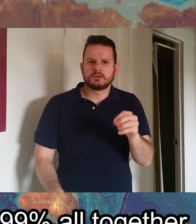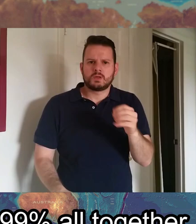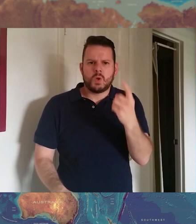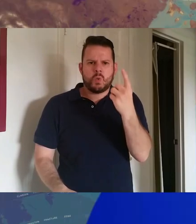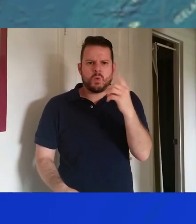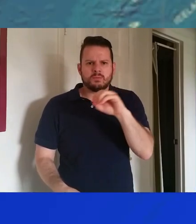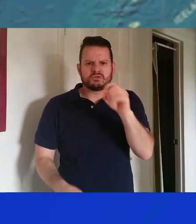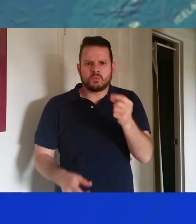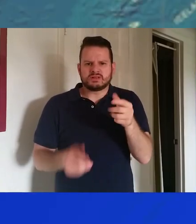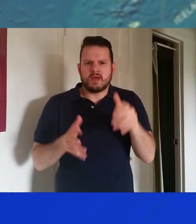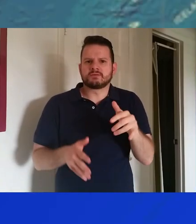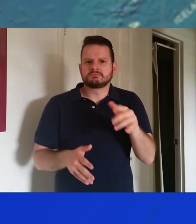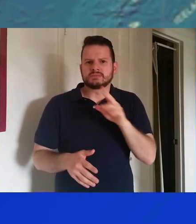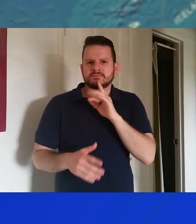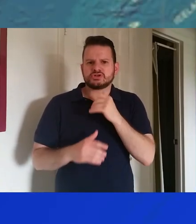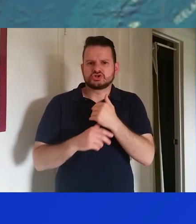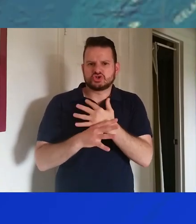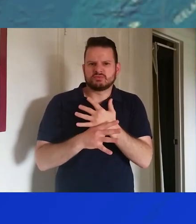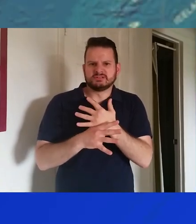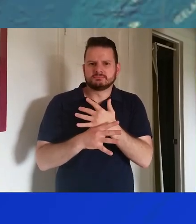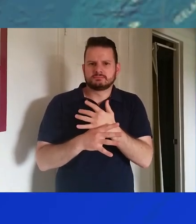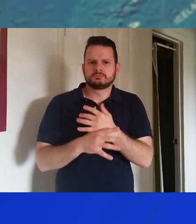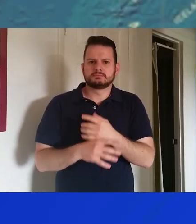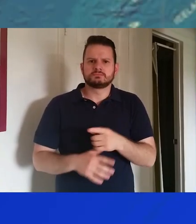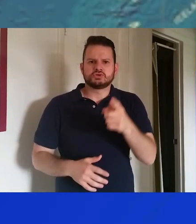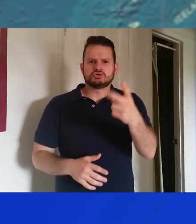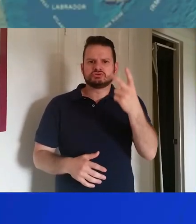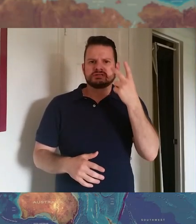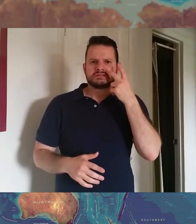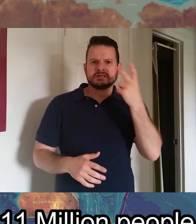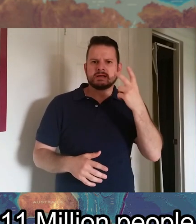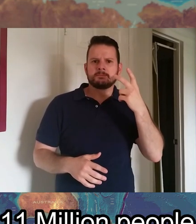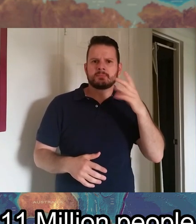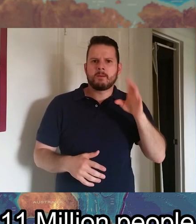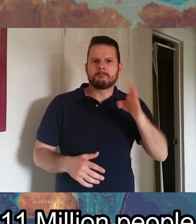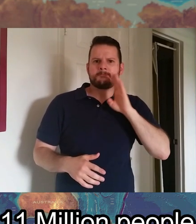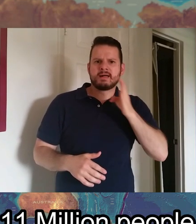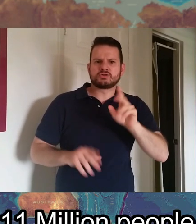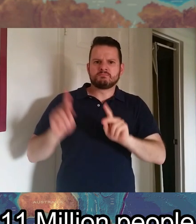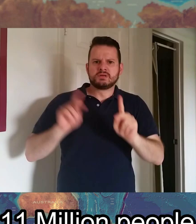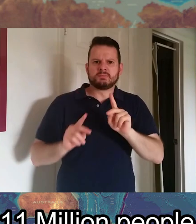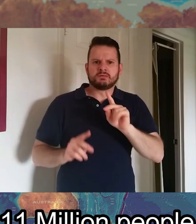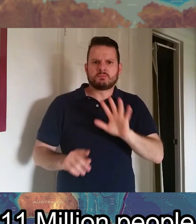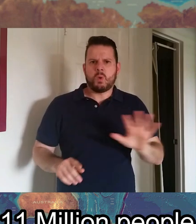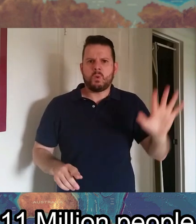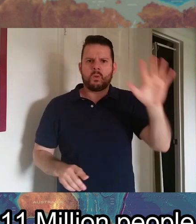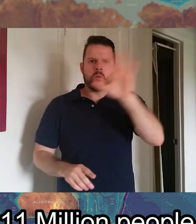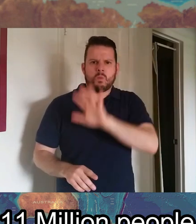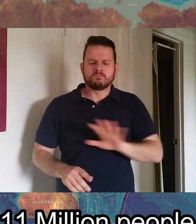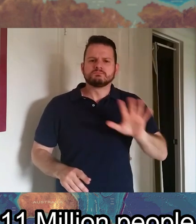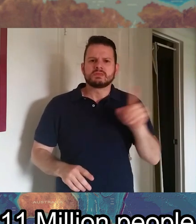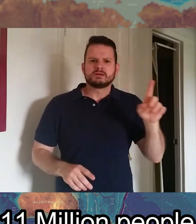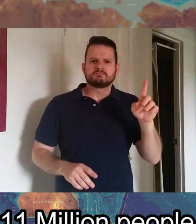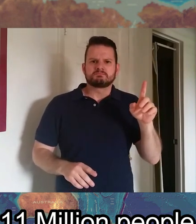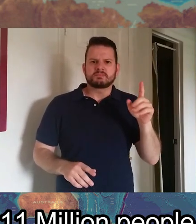The remaining of 1% is German speakers. When you see people from all over Belgium,